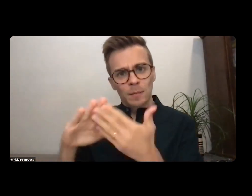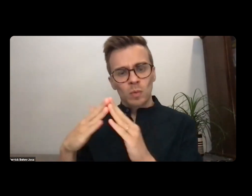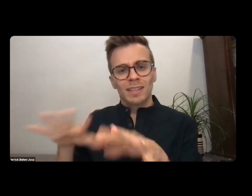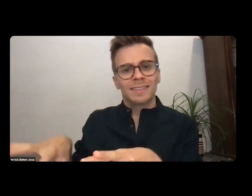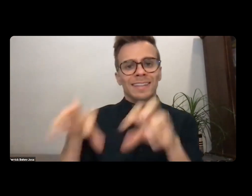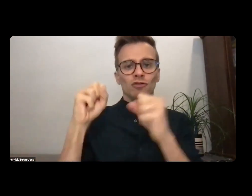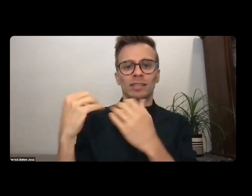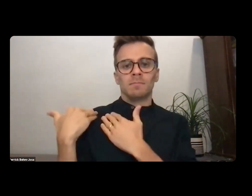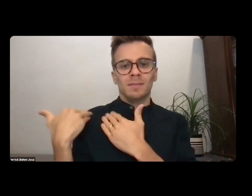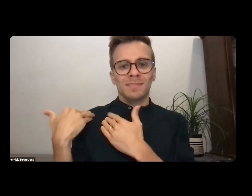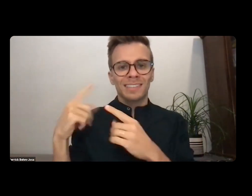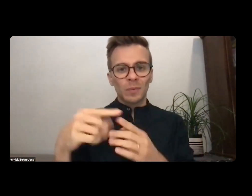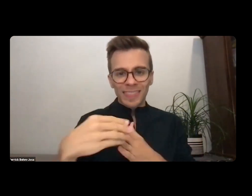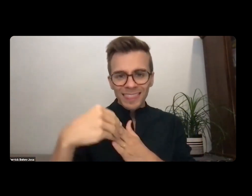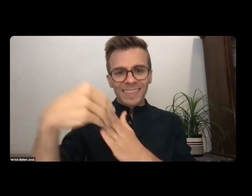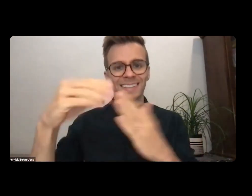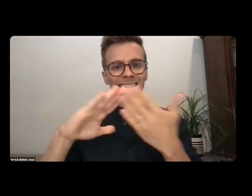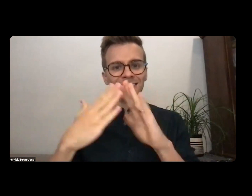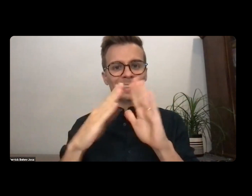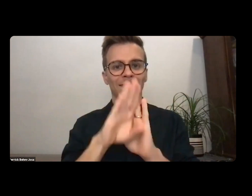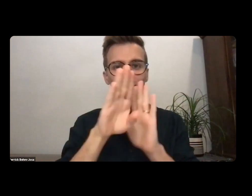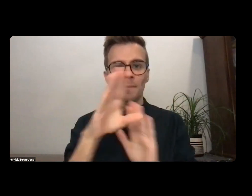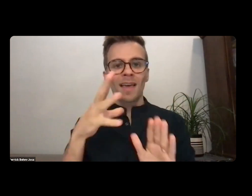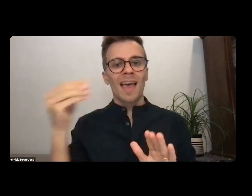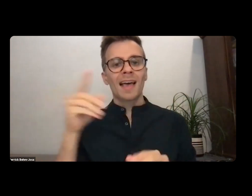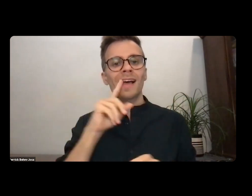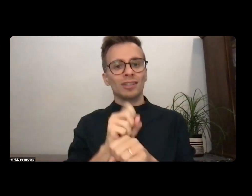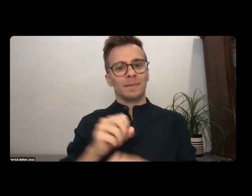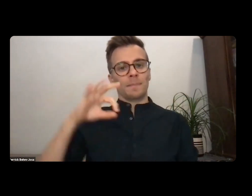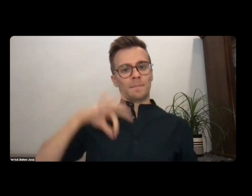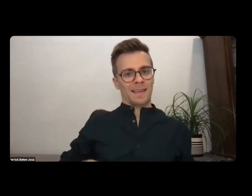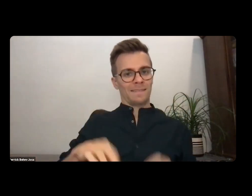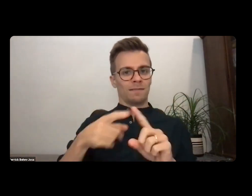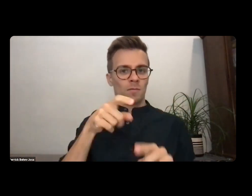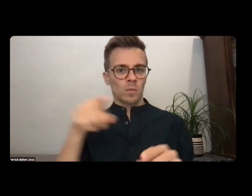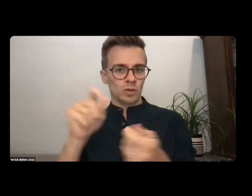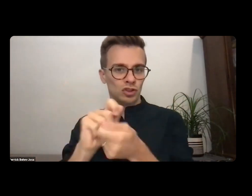And thinking about: How those communities are taking responsibility to lead city development,